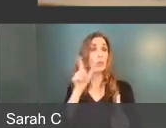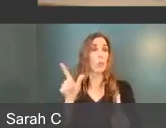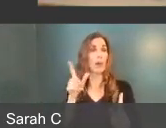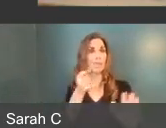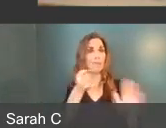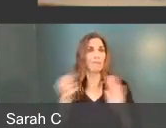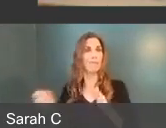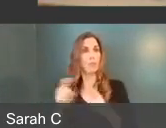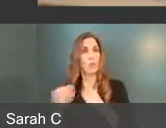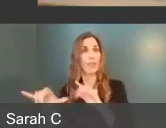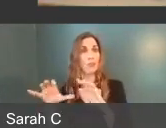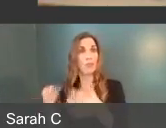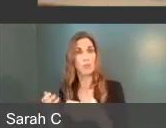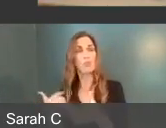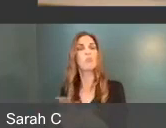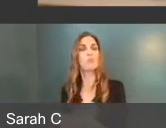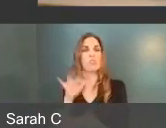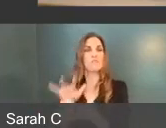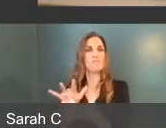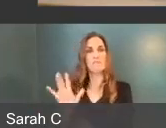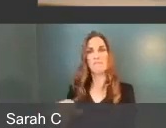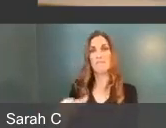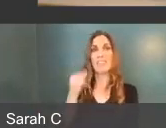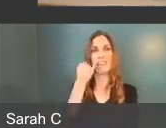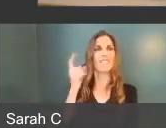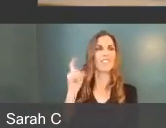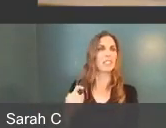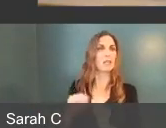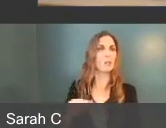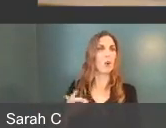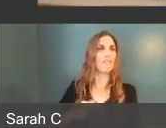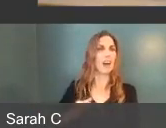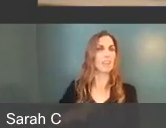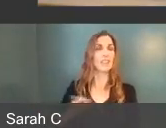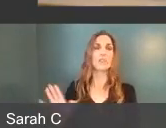and then we will reach out to them as we need volunteers. We are definitely going to need, have